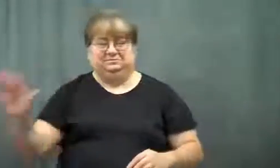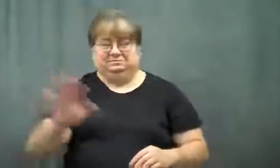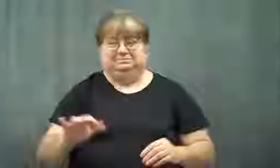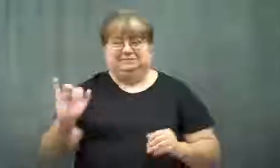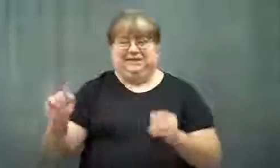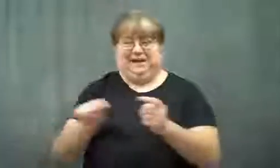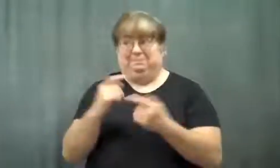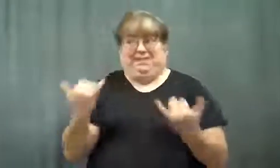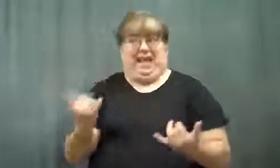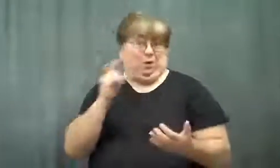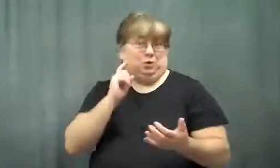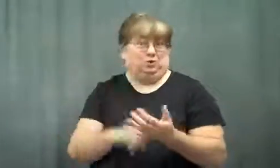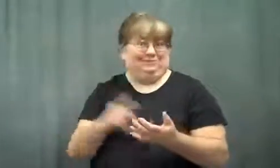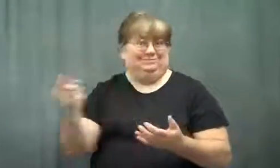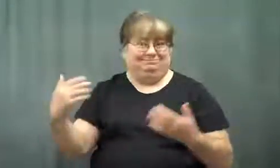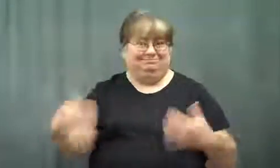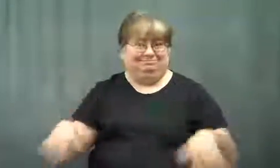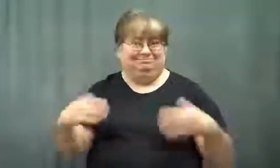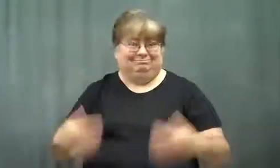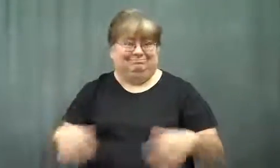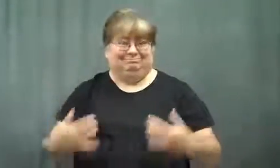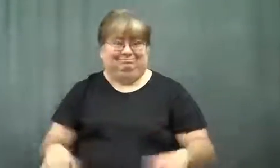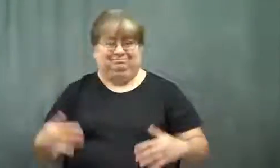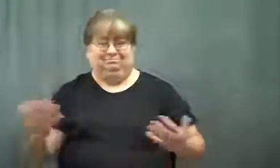We can see that right now.